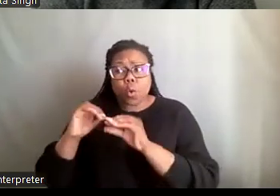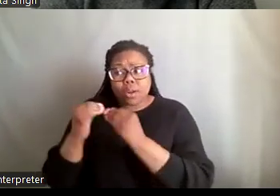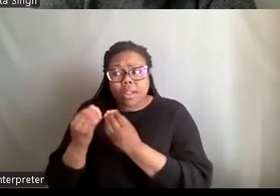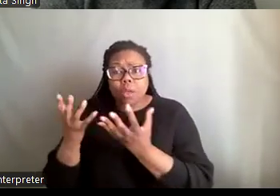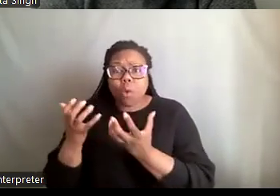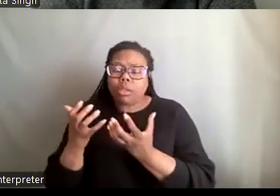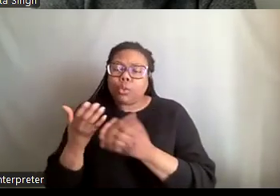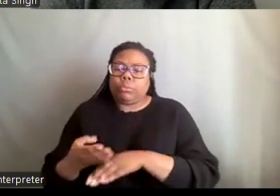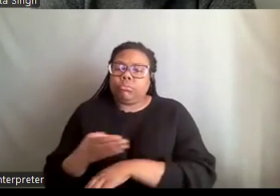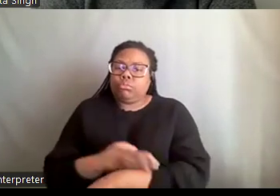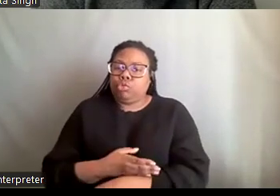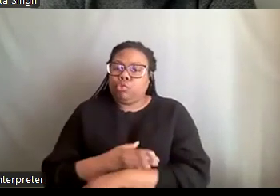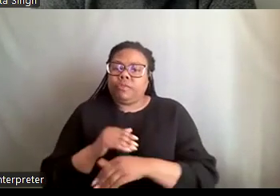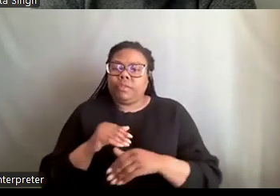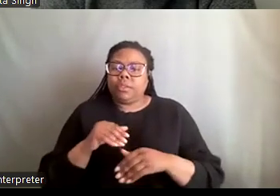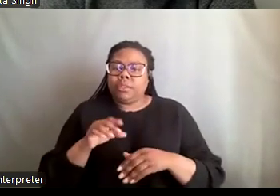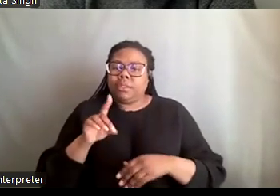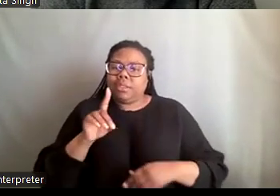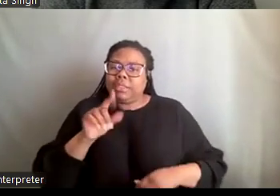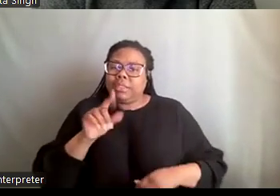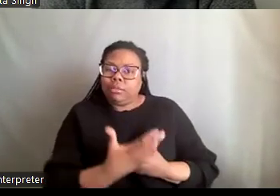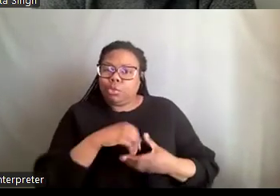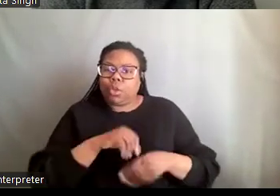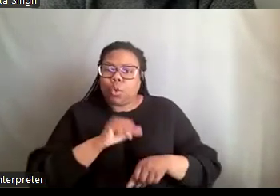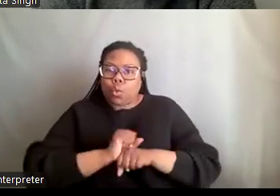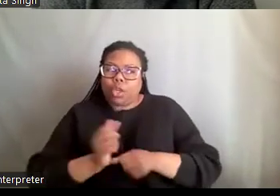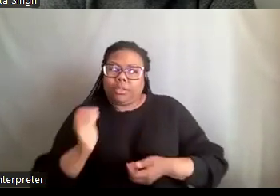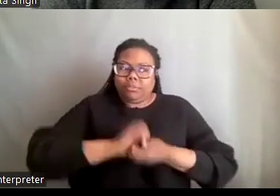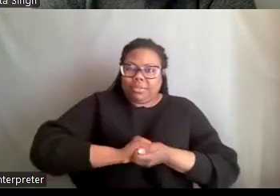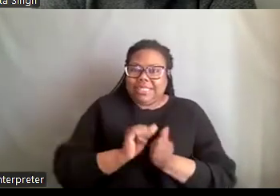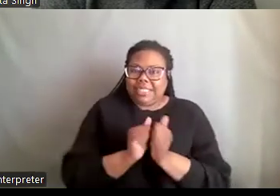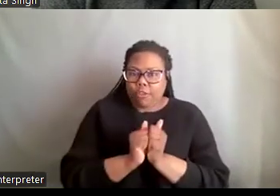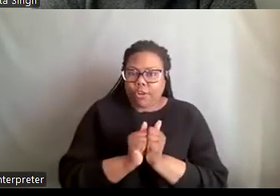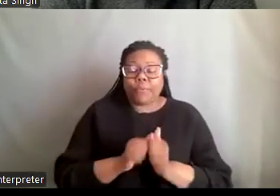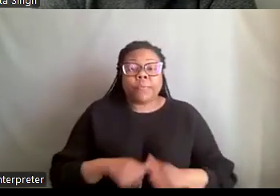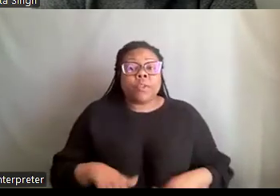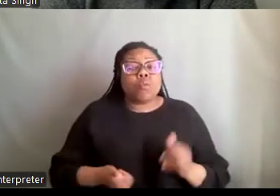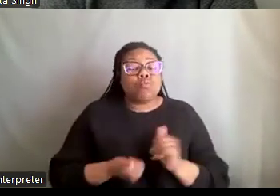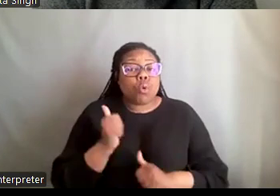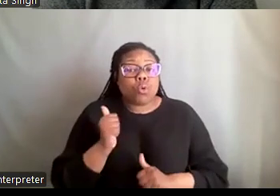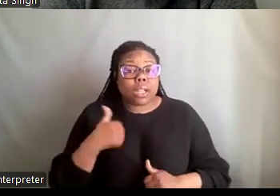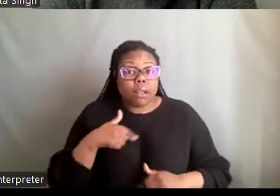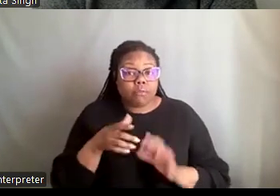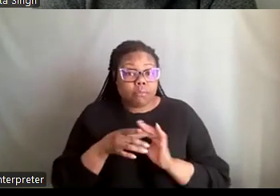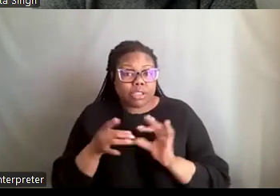so many other movement orgs who want to do better on disability and work together in this